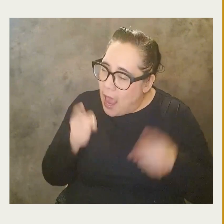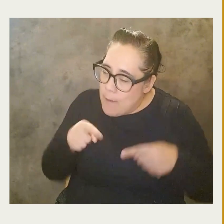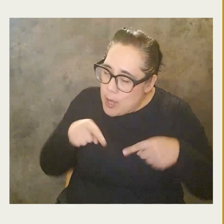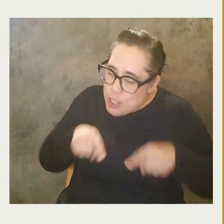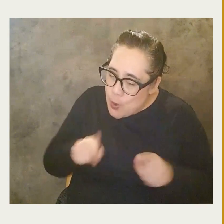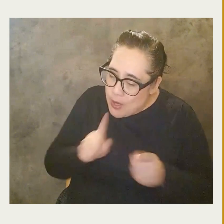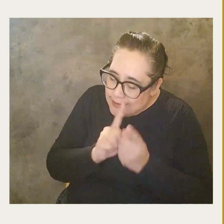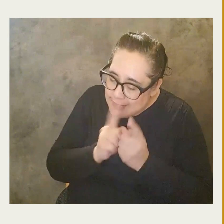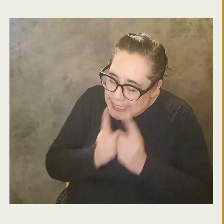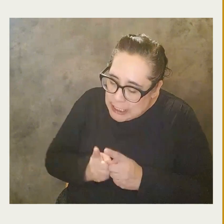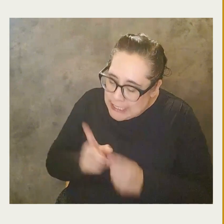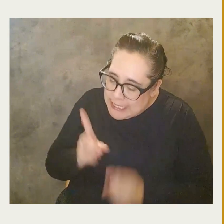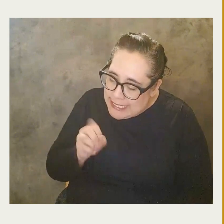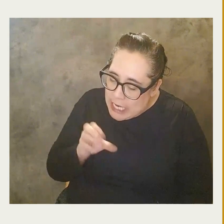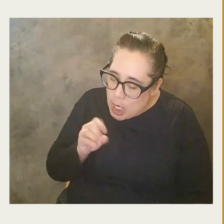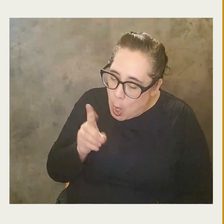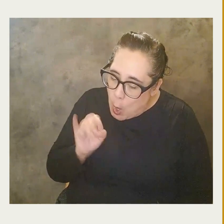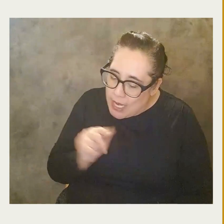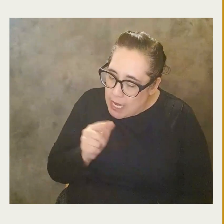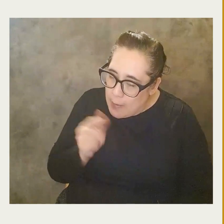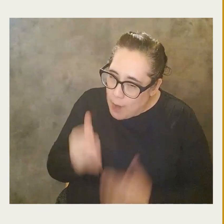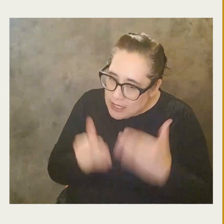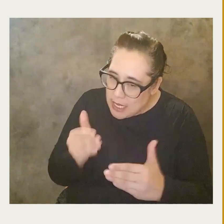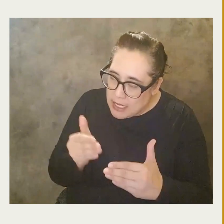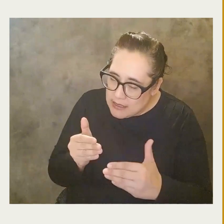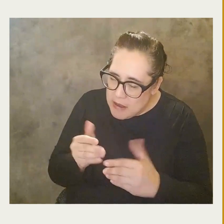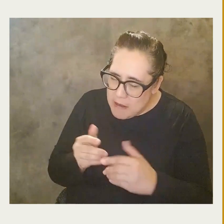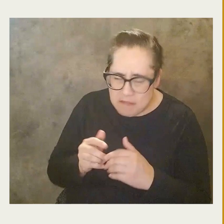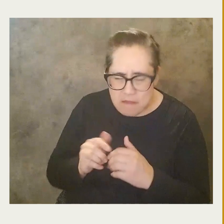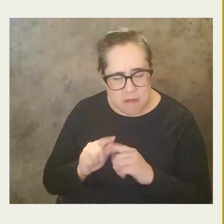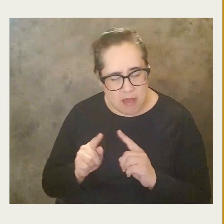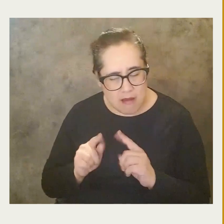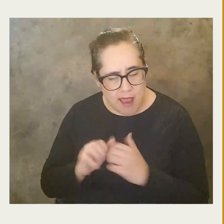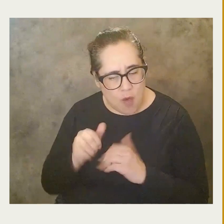the decoding process. But how do we send our own message?